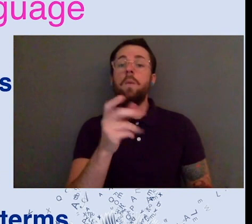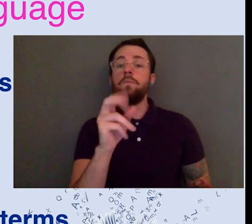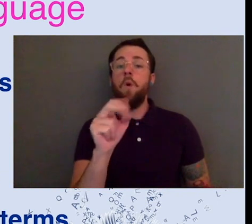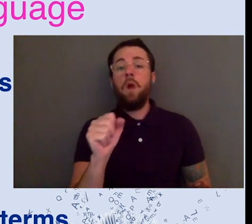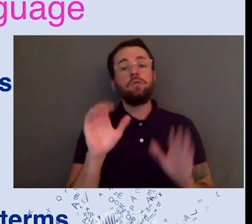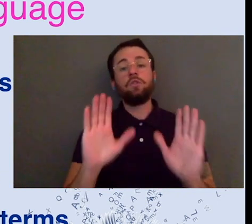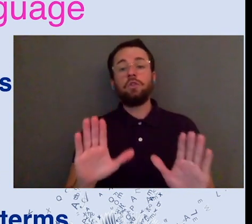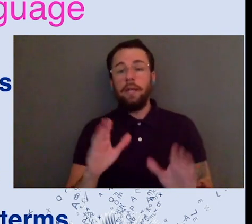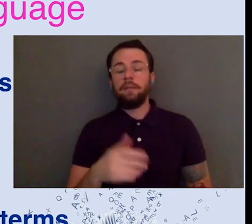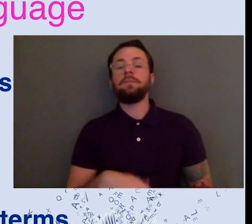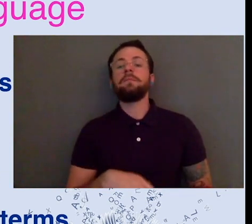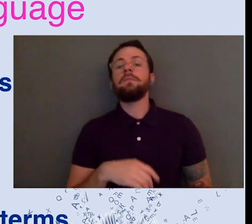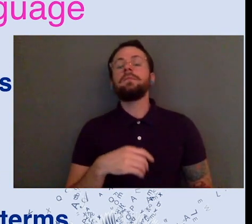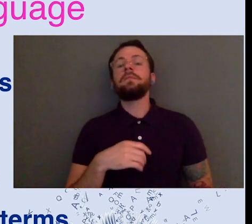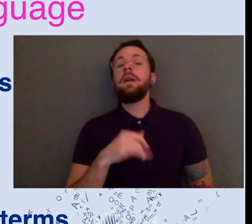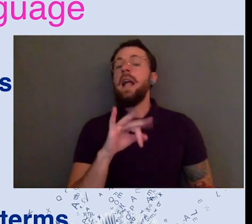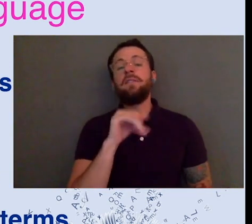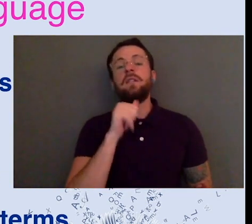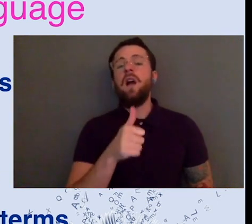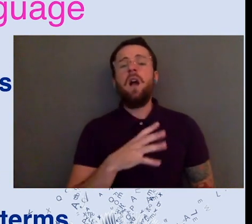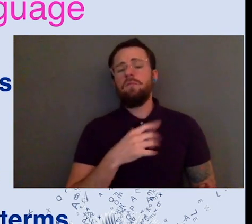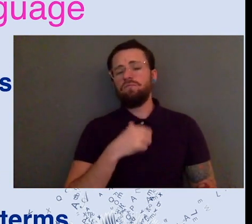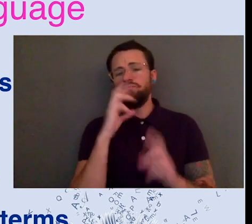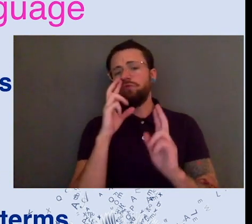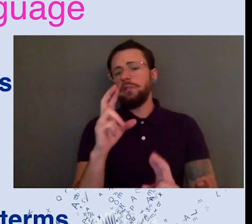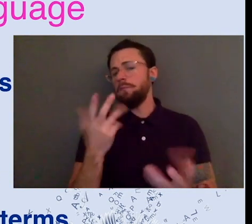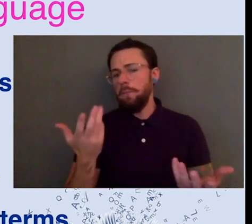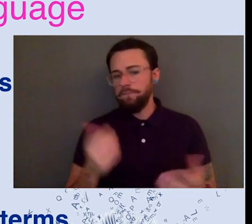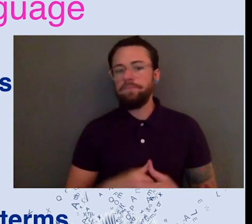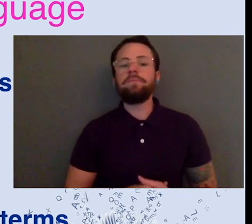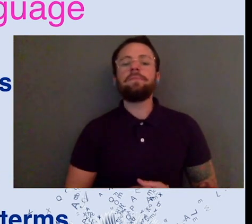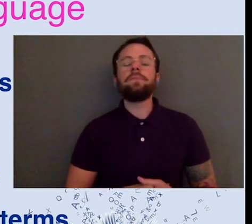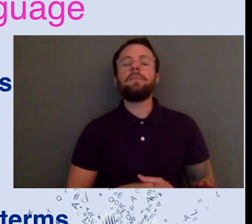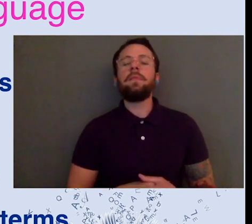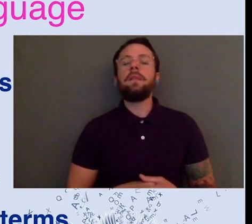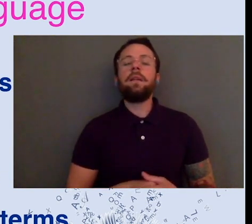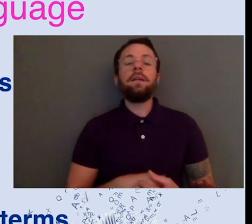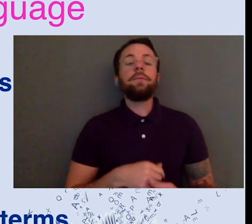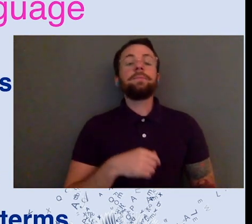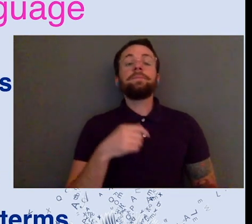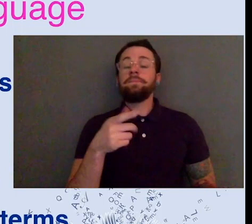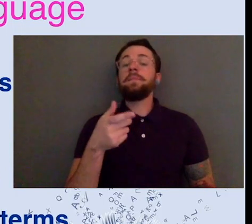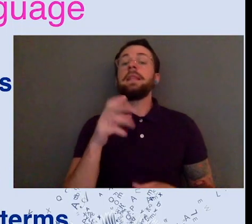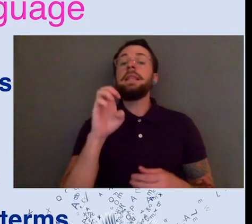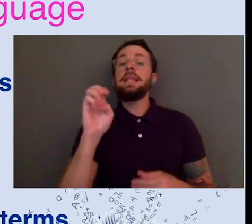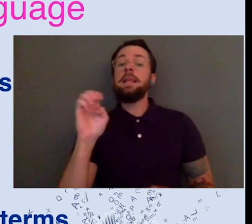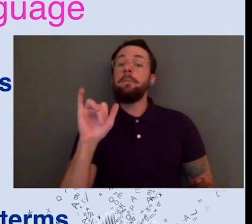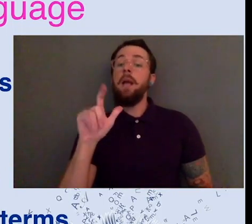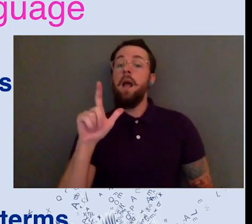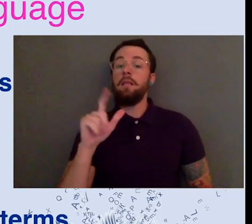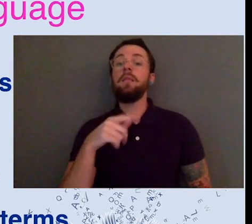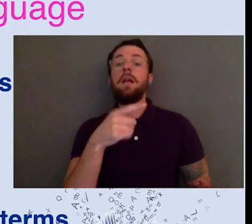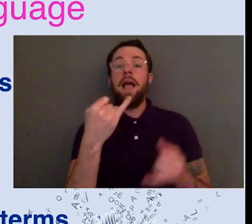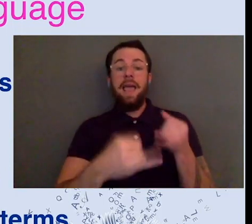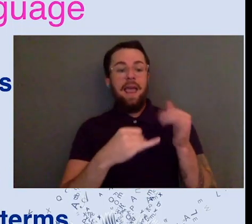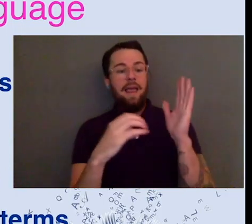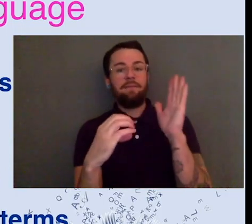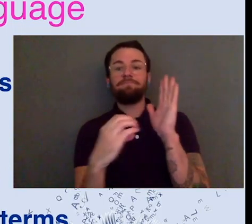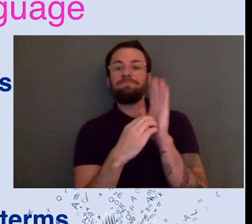It's important that you respect somebody's pronouns. Oftentimes now people will give their pronouns.